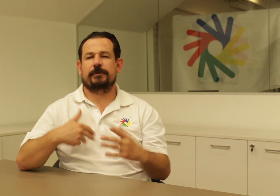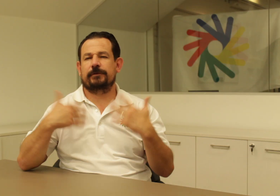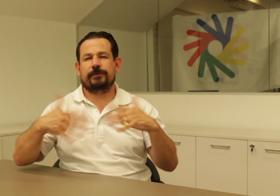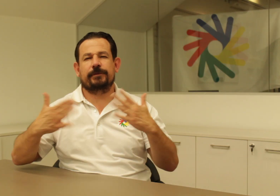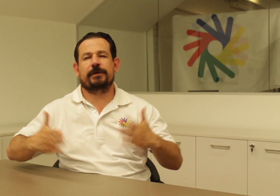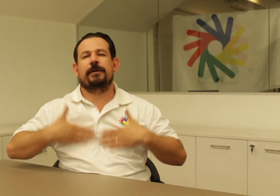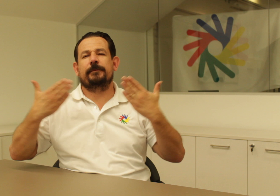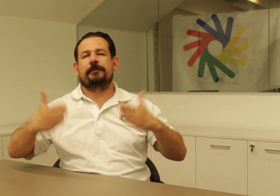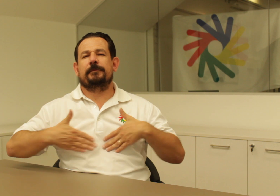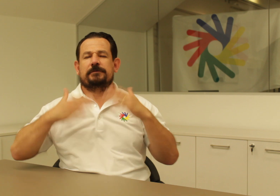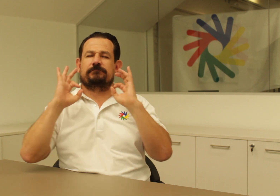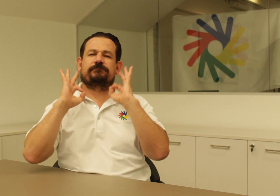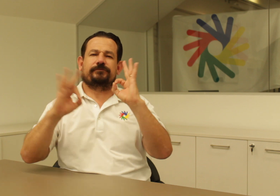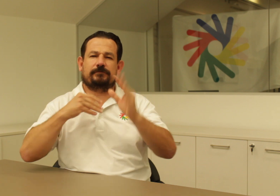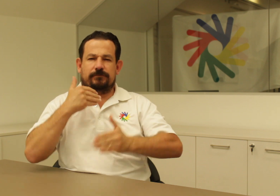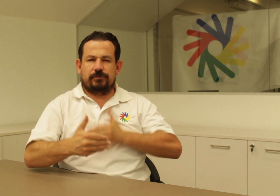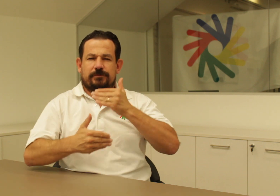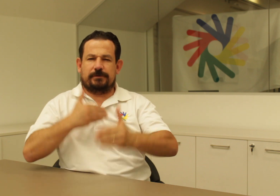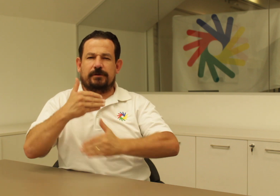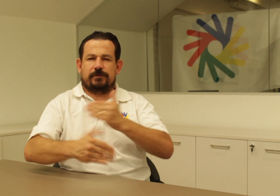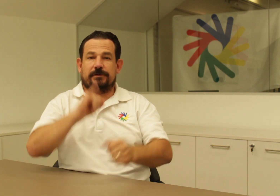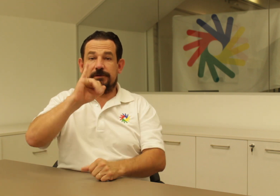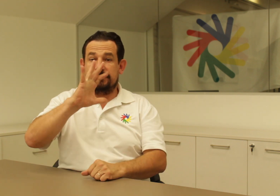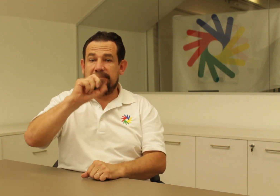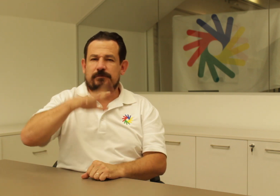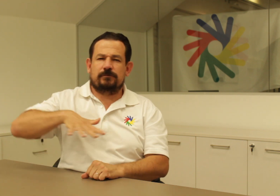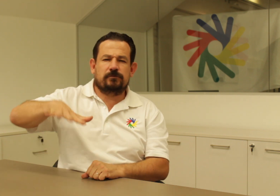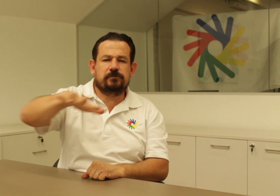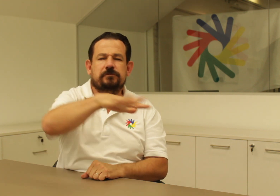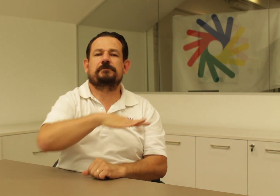I am happy to see progress being made by ICSD and affiliates.